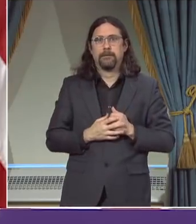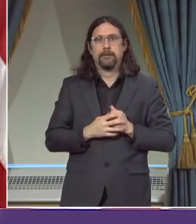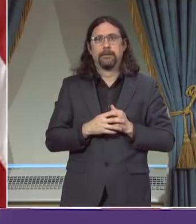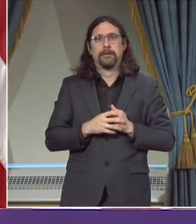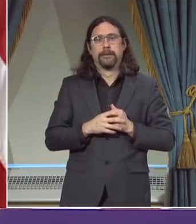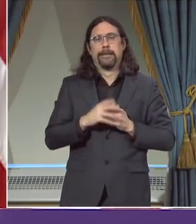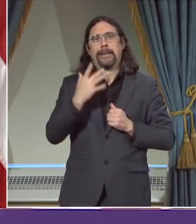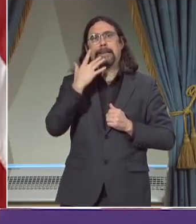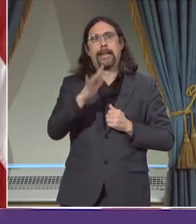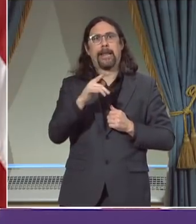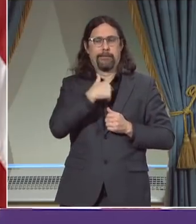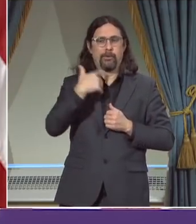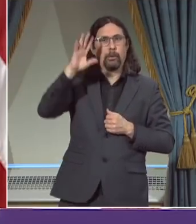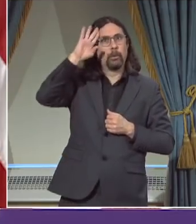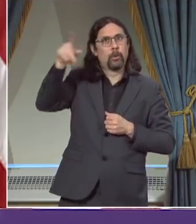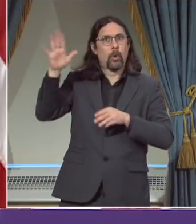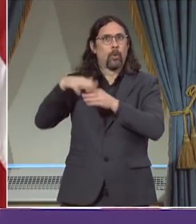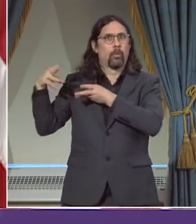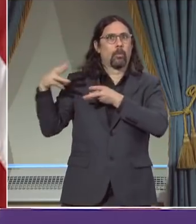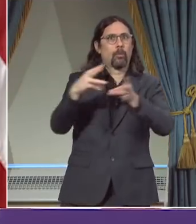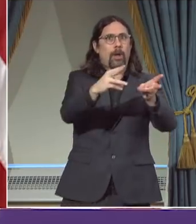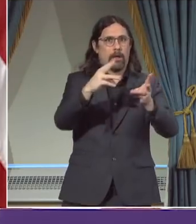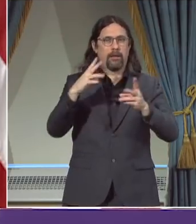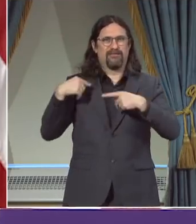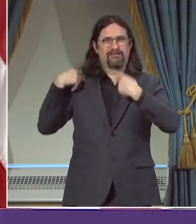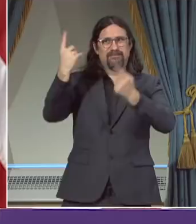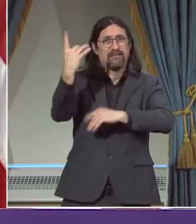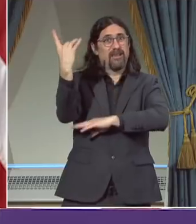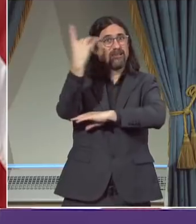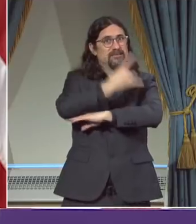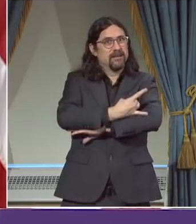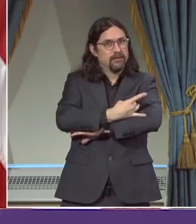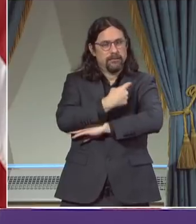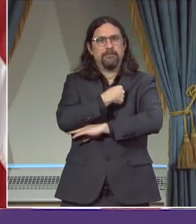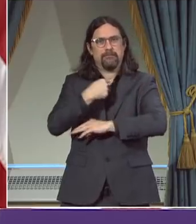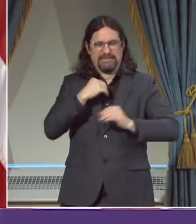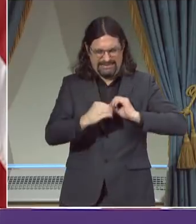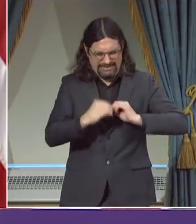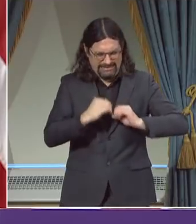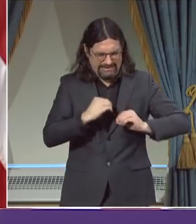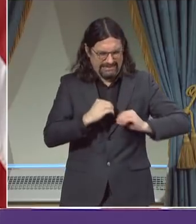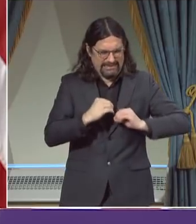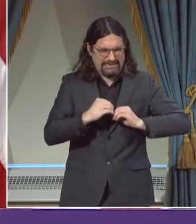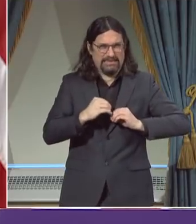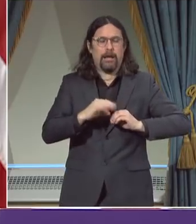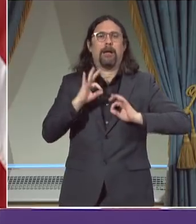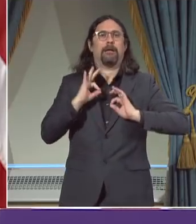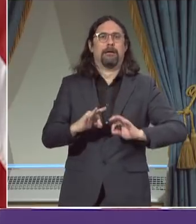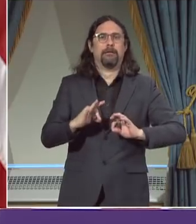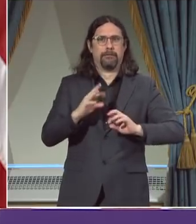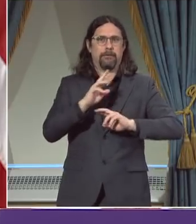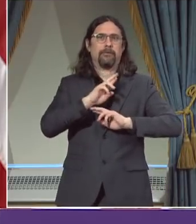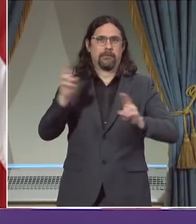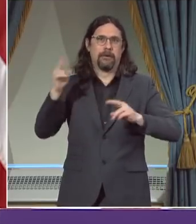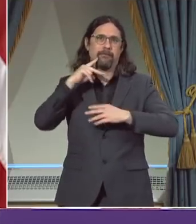NDOEES. SO, THE COMFORT WILL BE ARRIVING TOMORROW AND WILL RIGHT AWAY BE MAKING A DIFFERECEN IN THIS CITY.